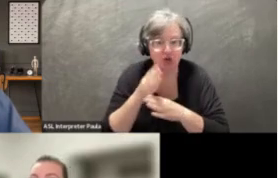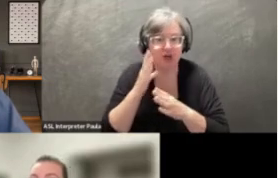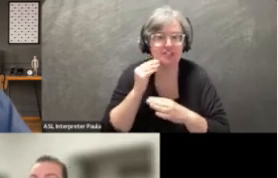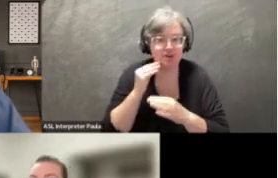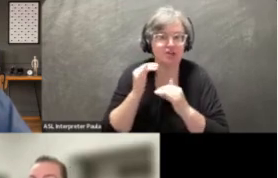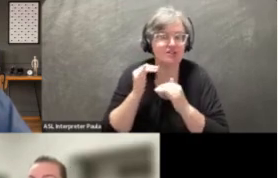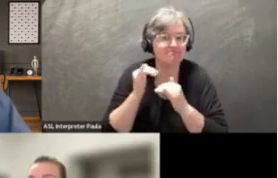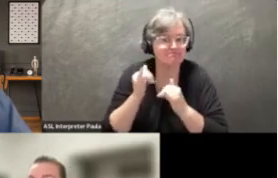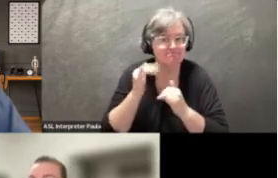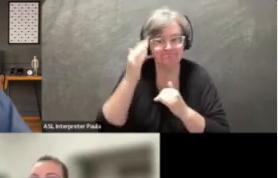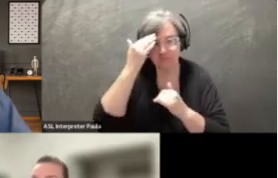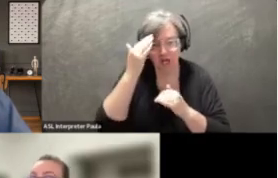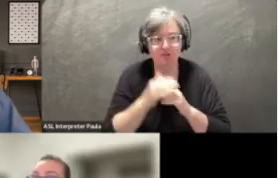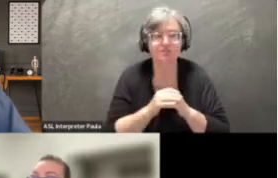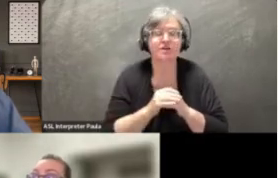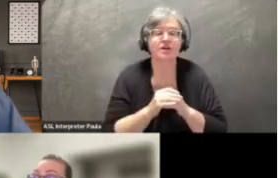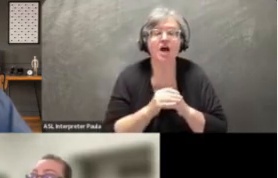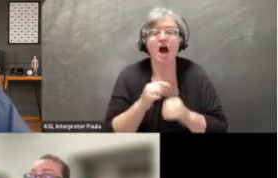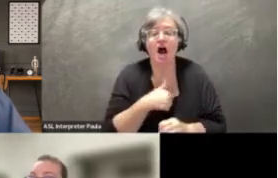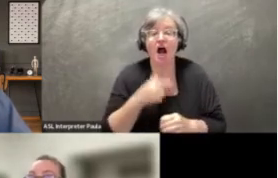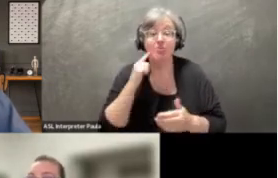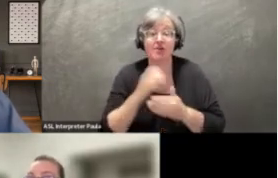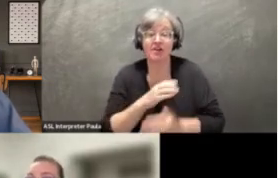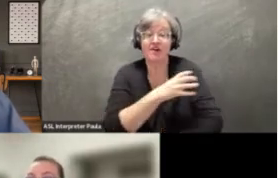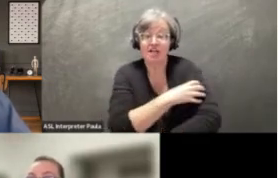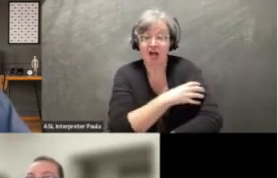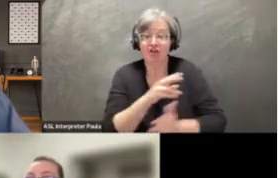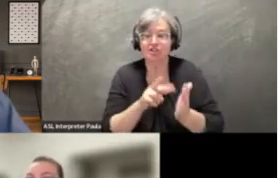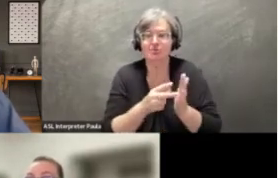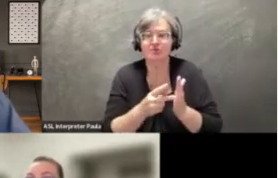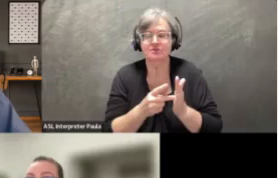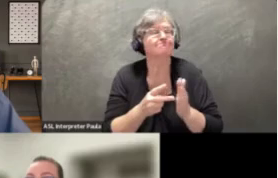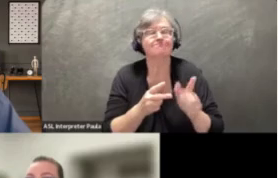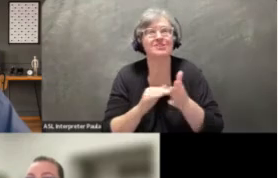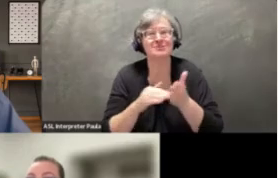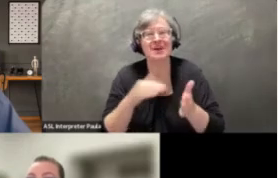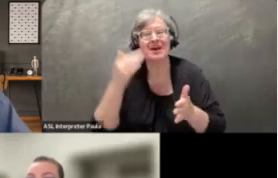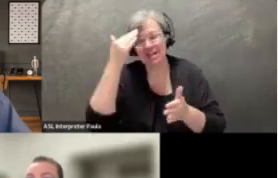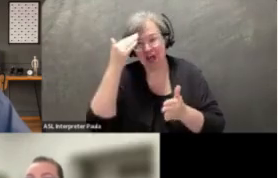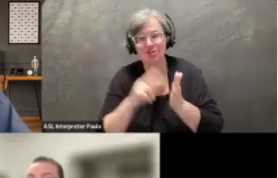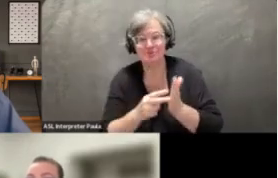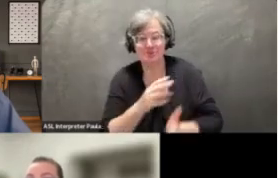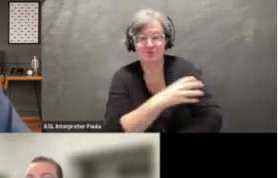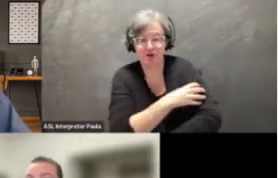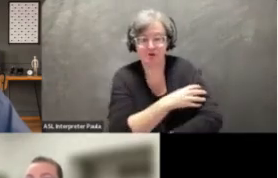that knowledge is power. And I know there are some people who believe that if I have all the knowledge, I have all the power,